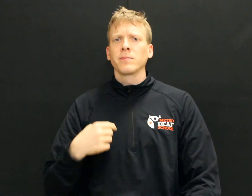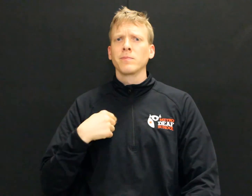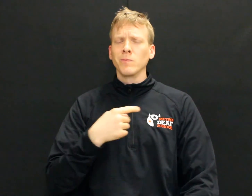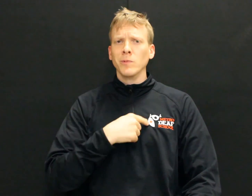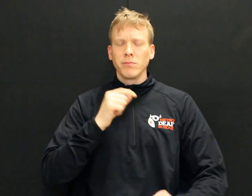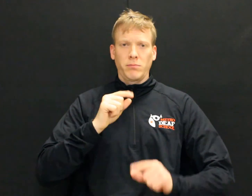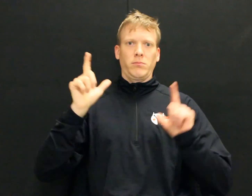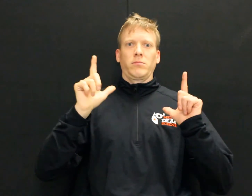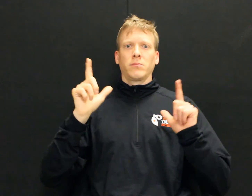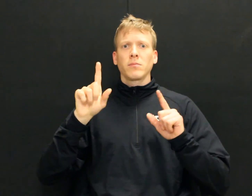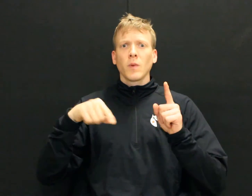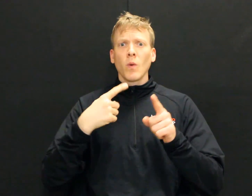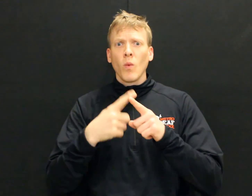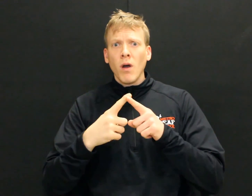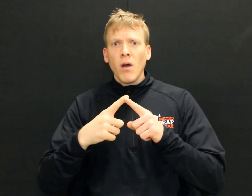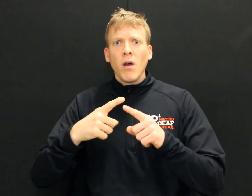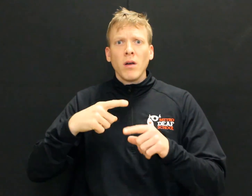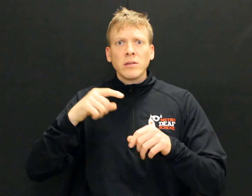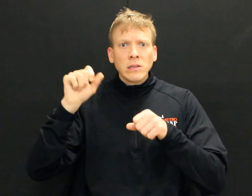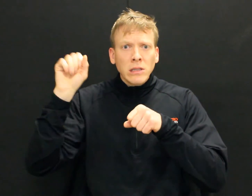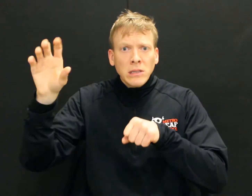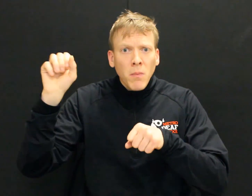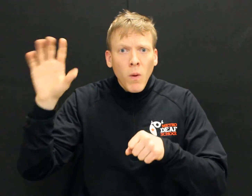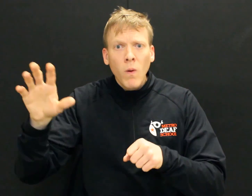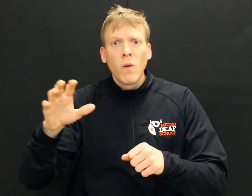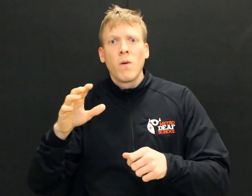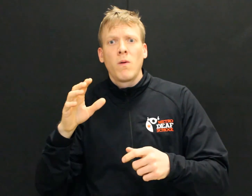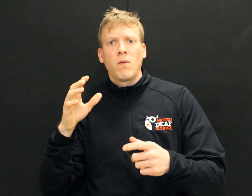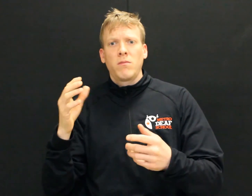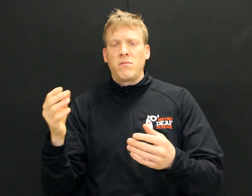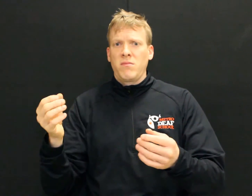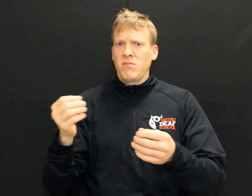We were surprised when testimony was given